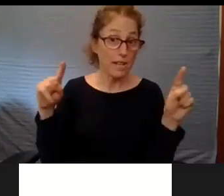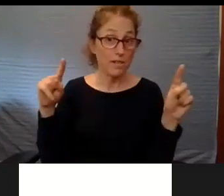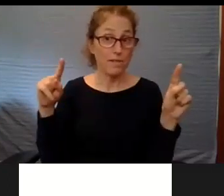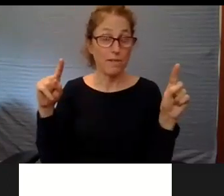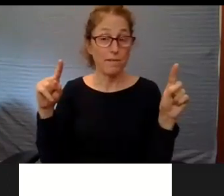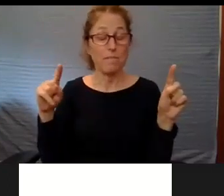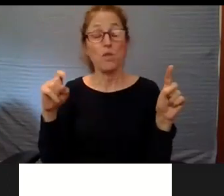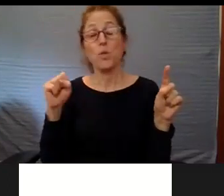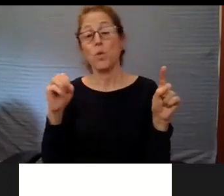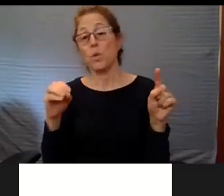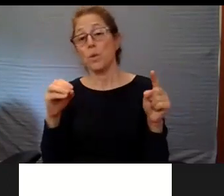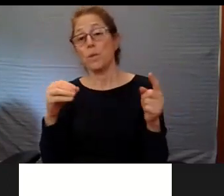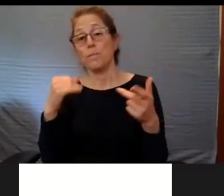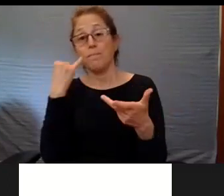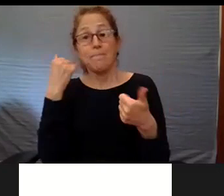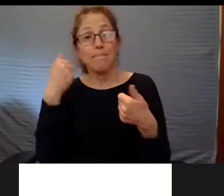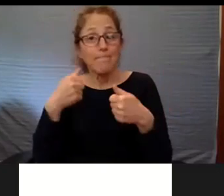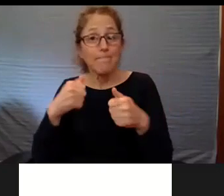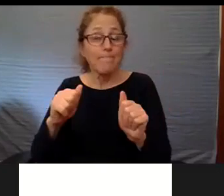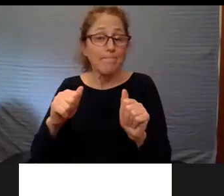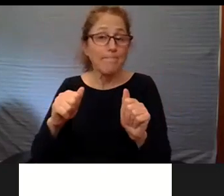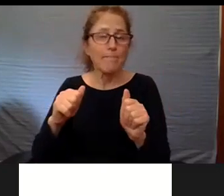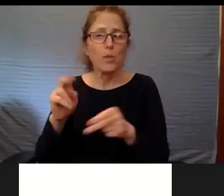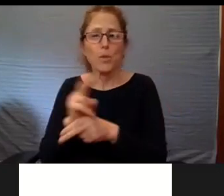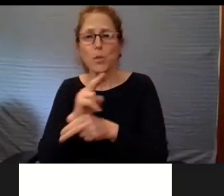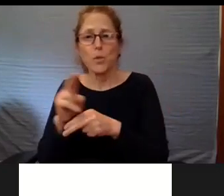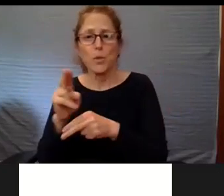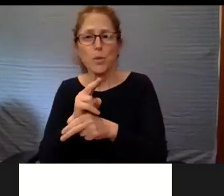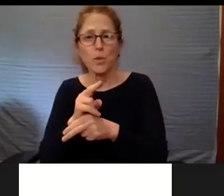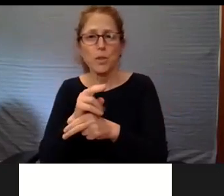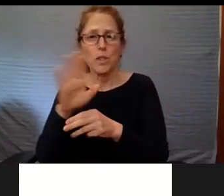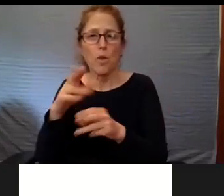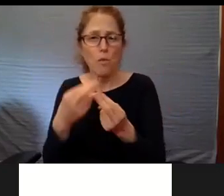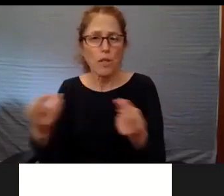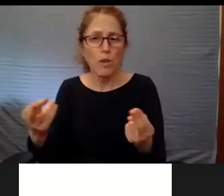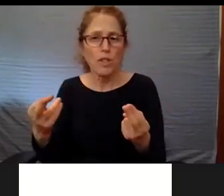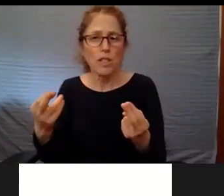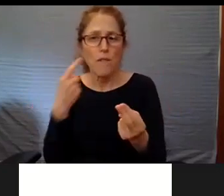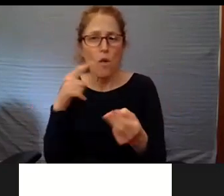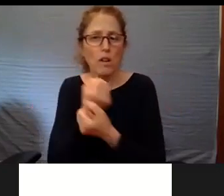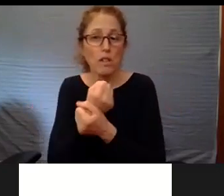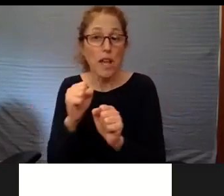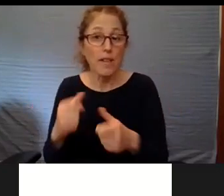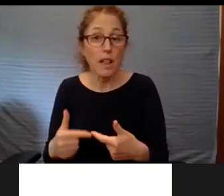and when you're trying to use your resources to save people's lives, you certainly don't